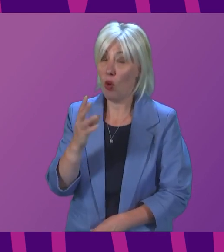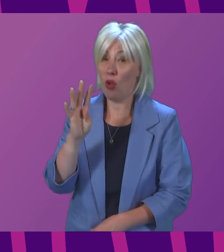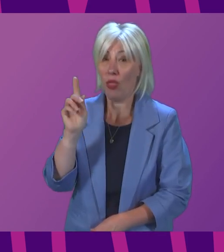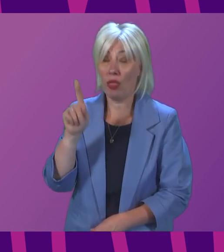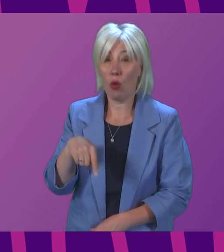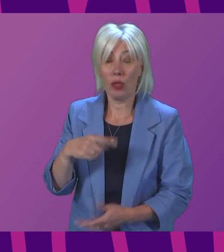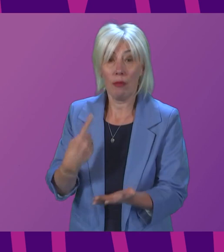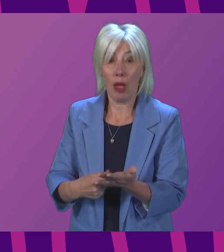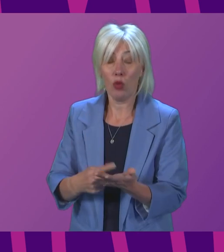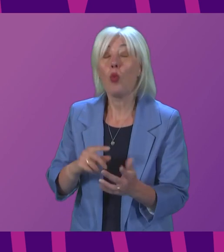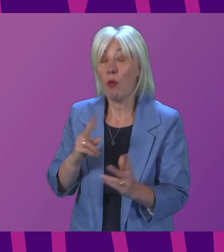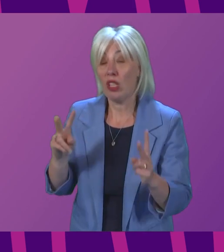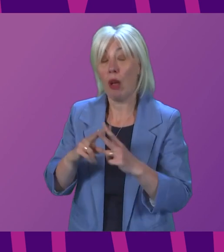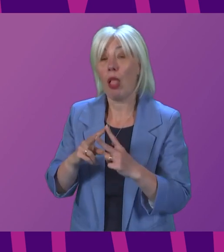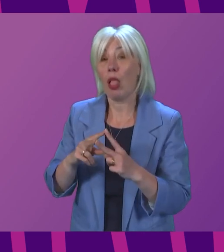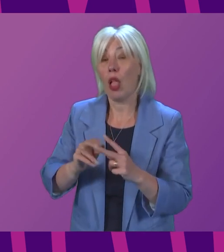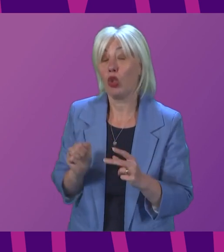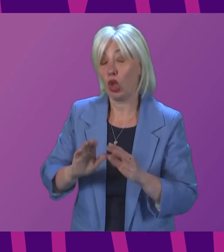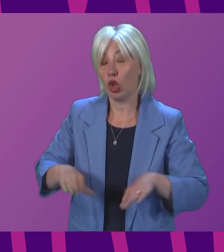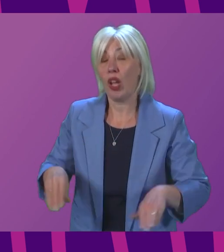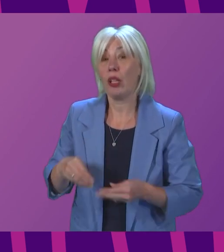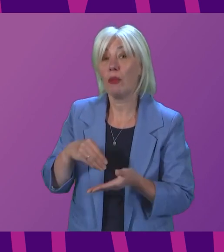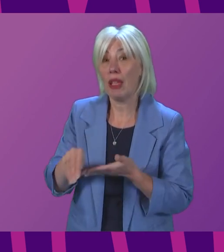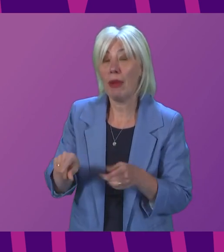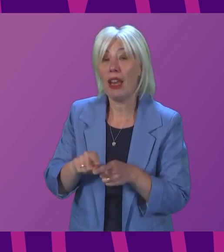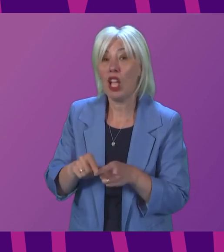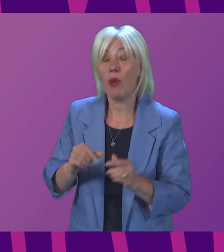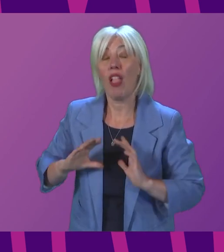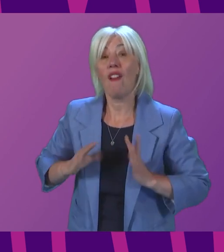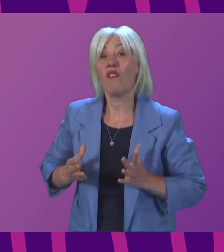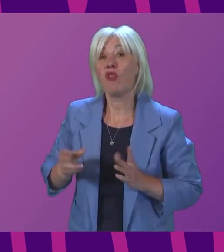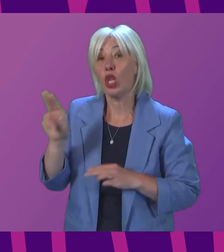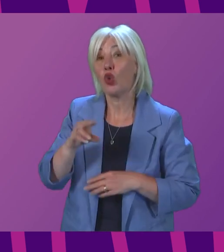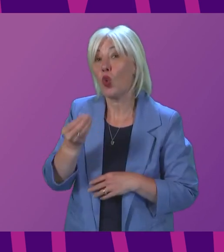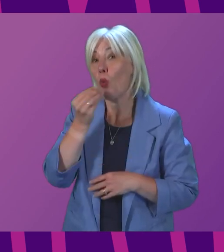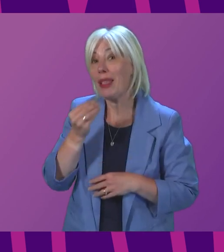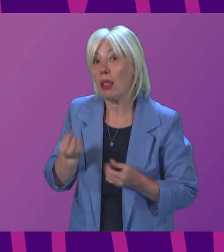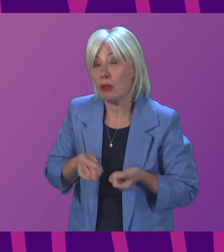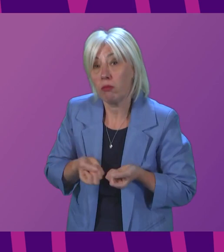payment is doubled and the expansion of free school meals is fully delivered. The author says that the rising